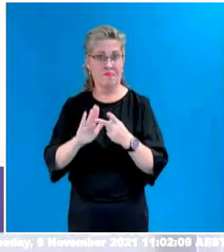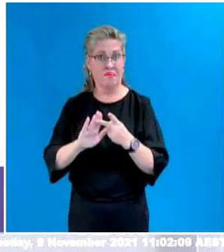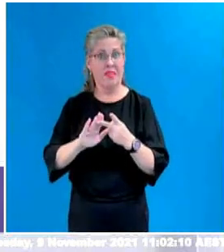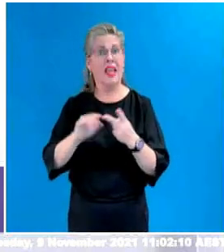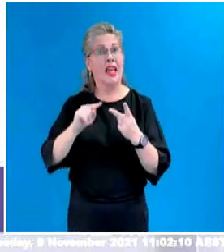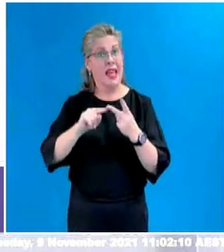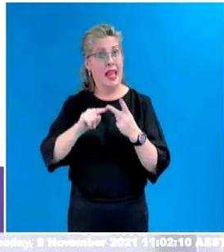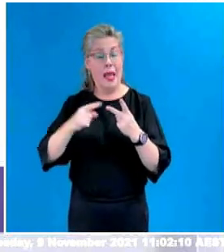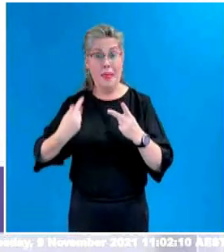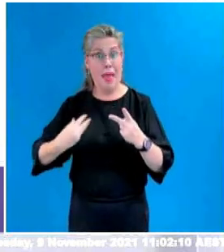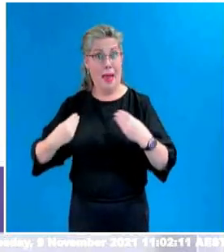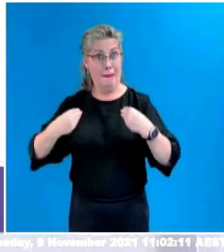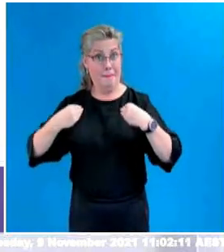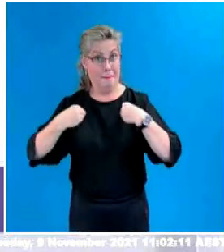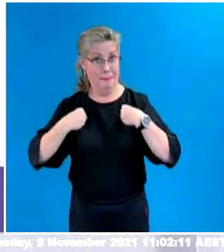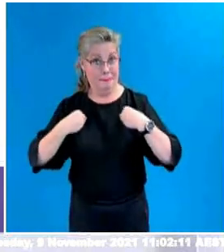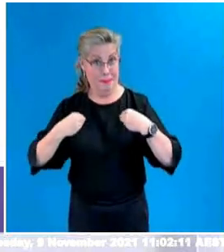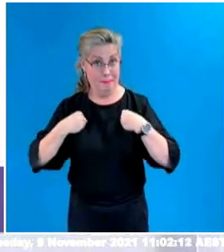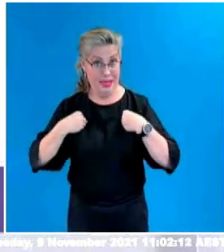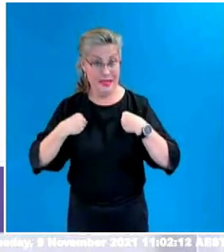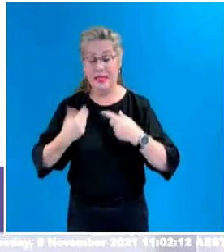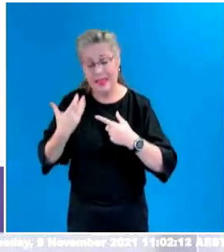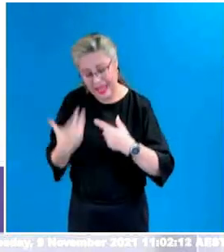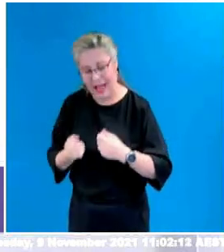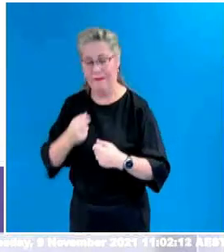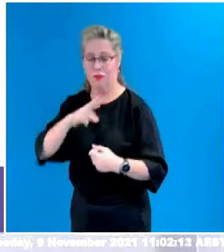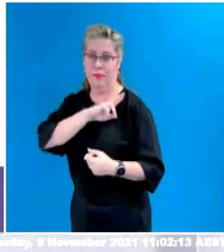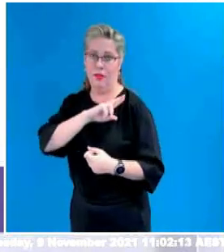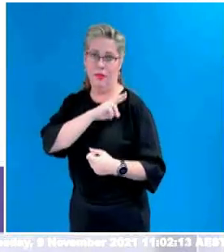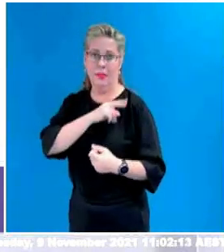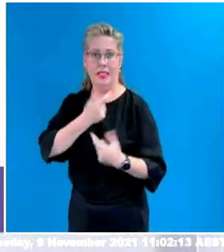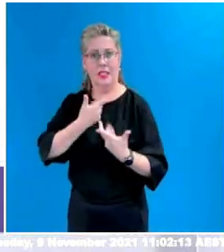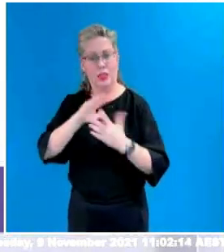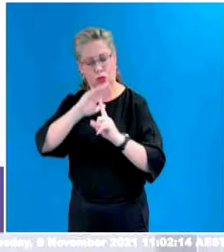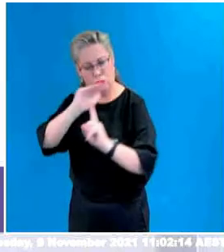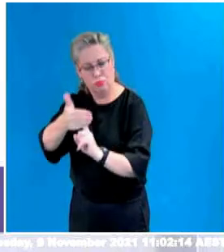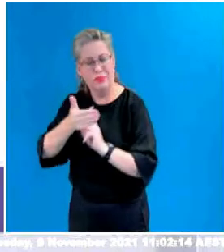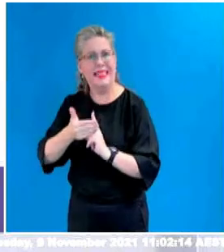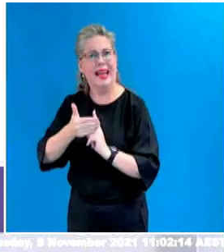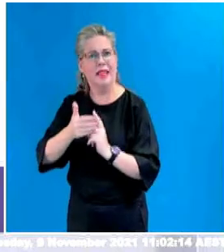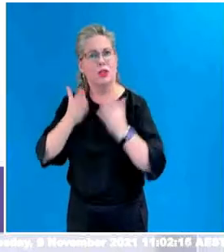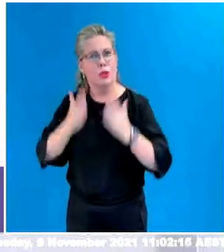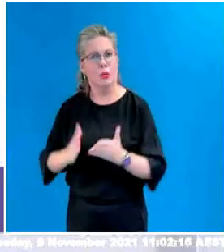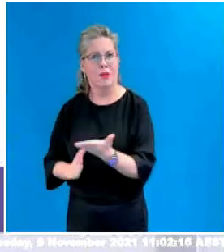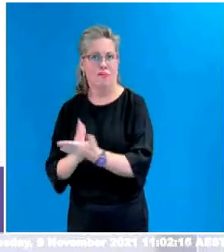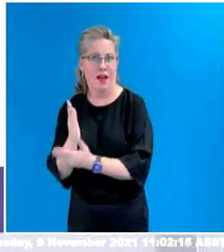also to respect human rights; and the third pillar is the need to ensure